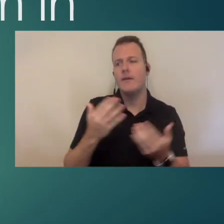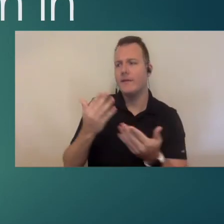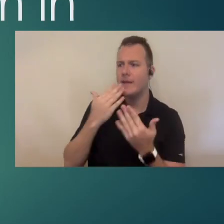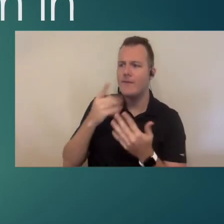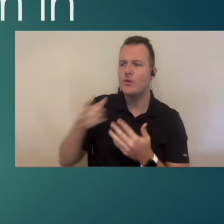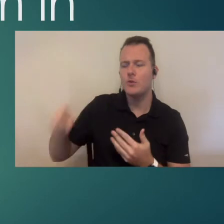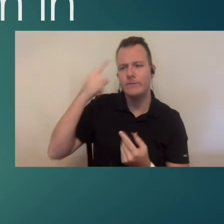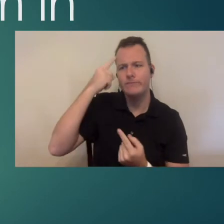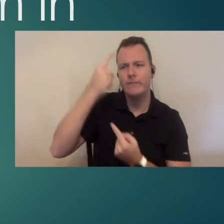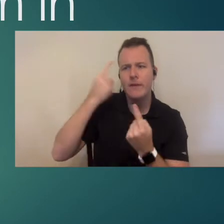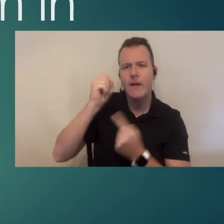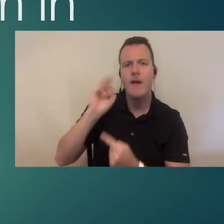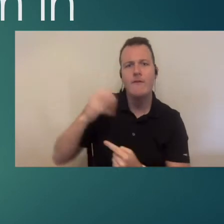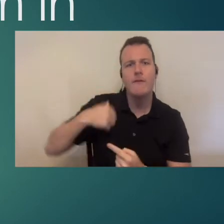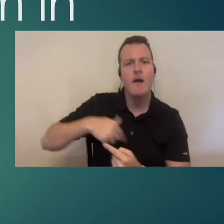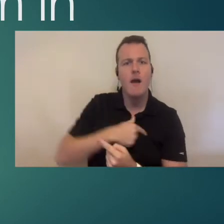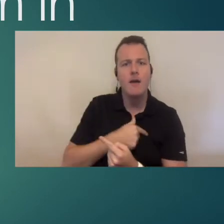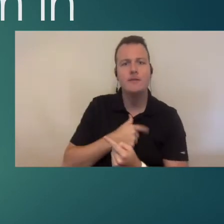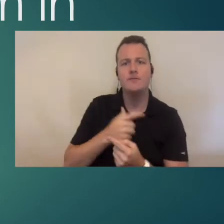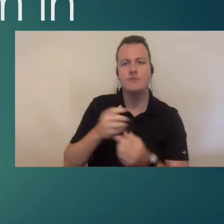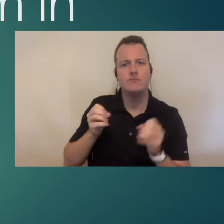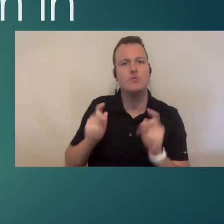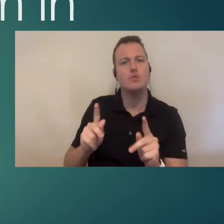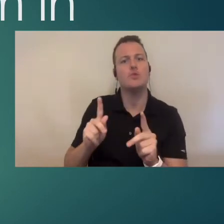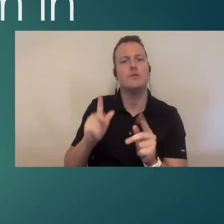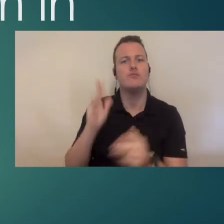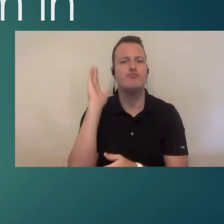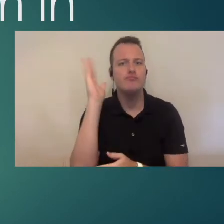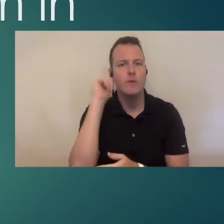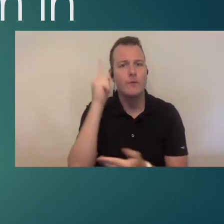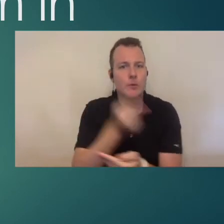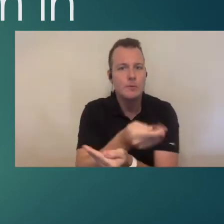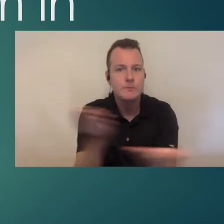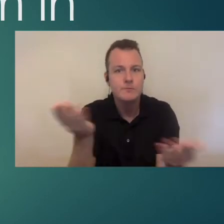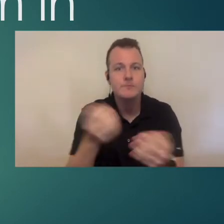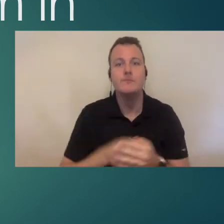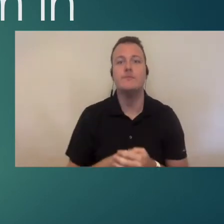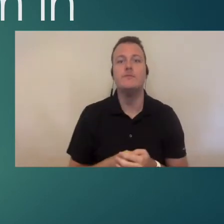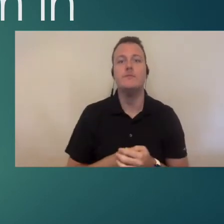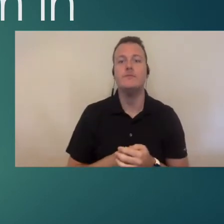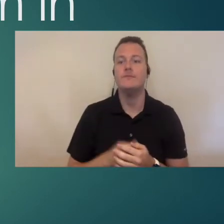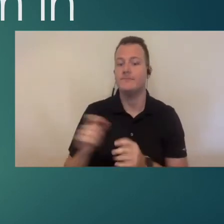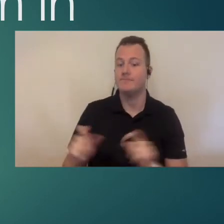thinking of us and allowing us the opportunity to present to you. Next slide